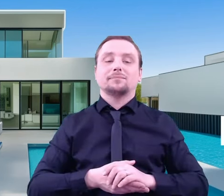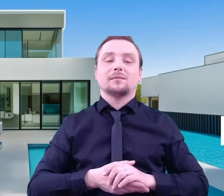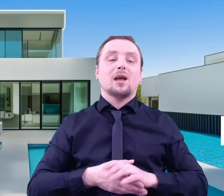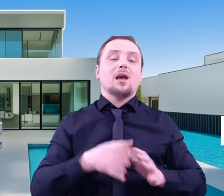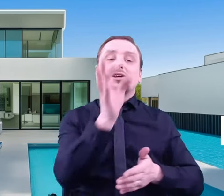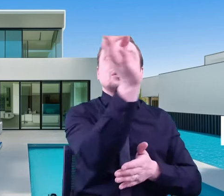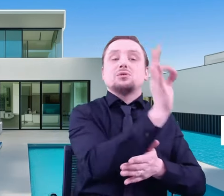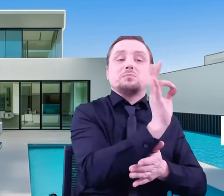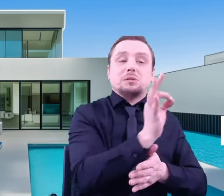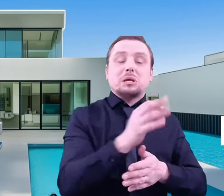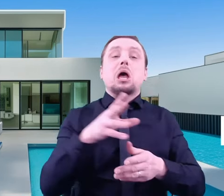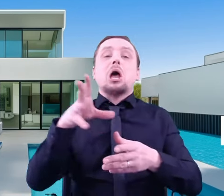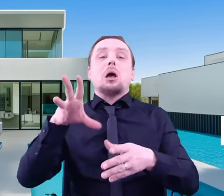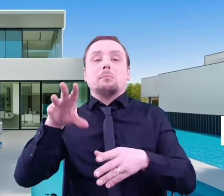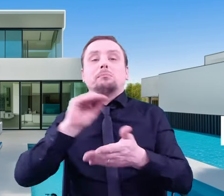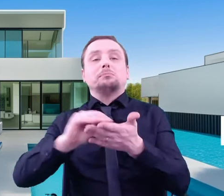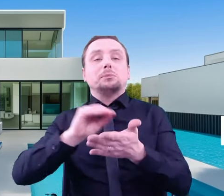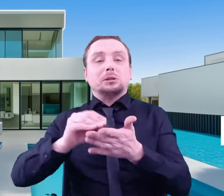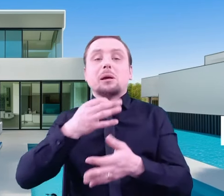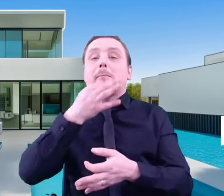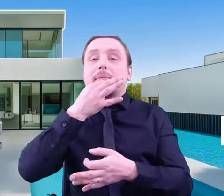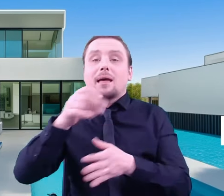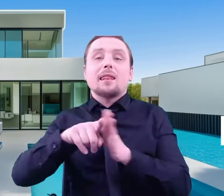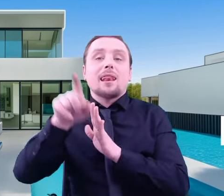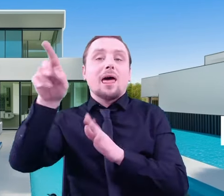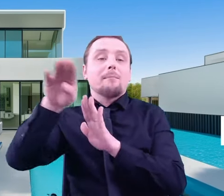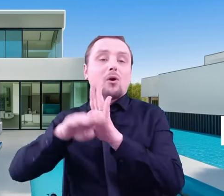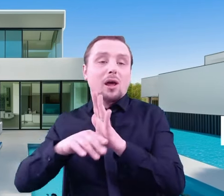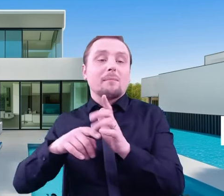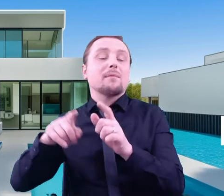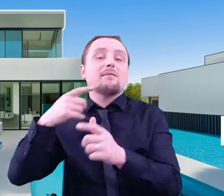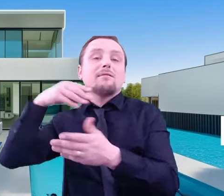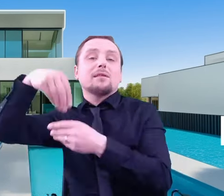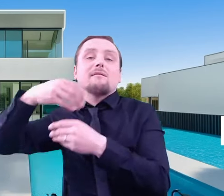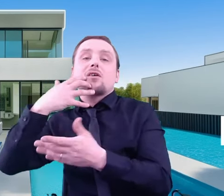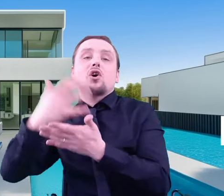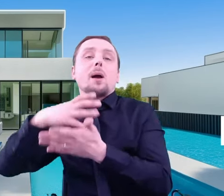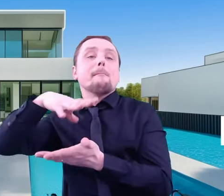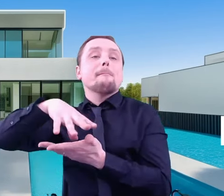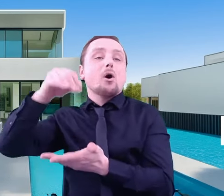and uploading the “model” to SD,